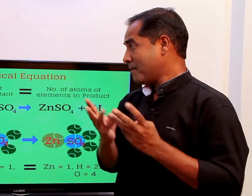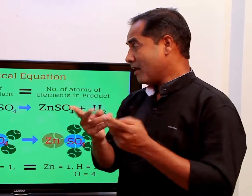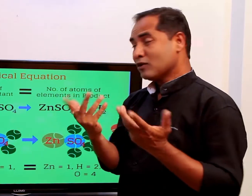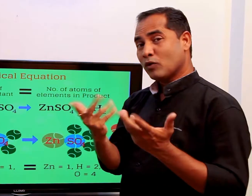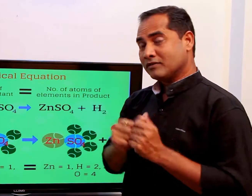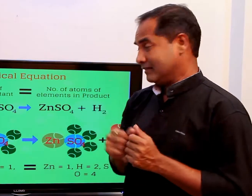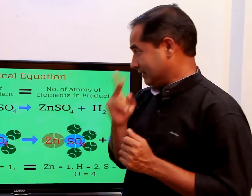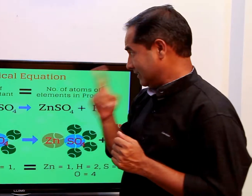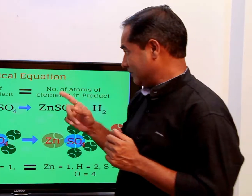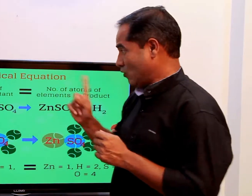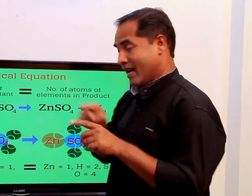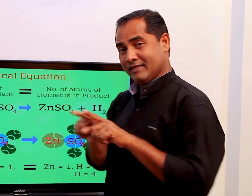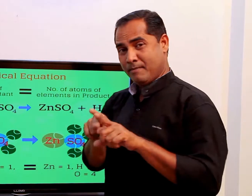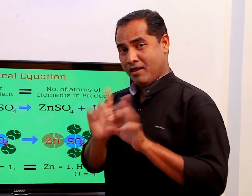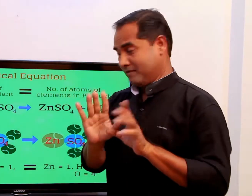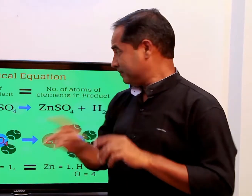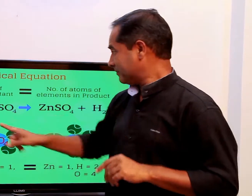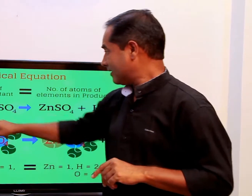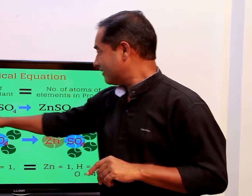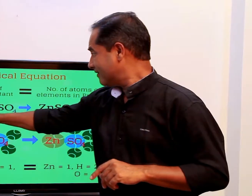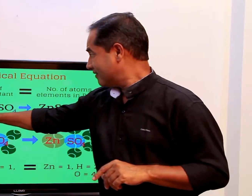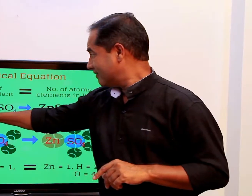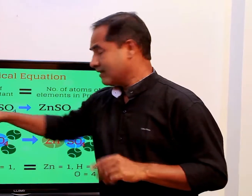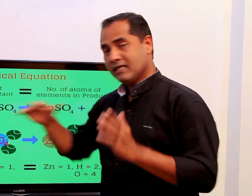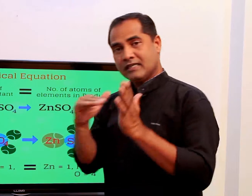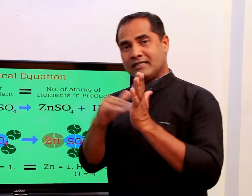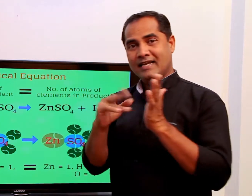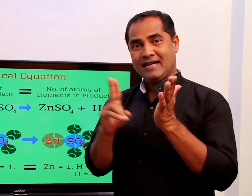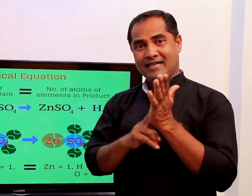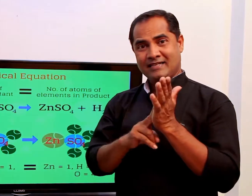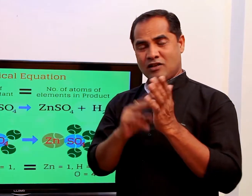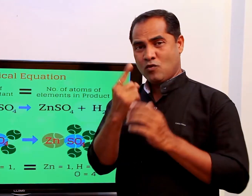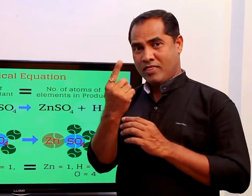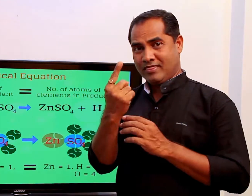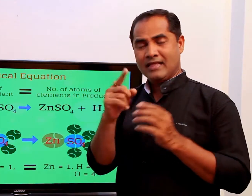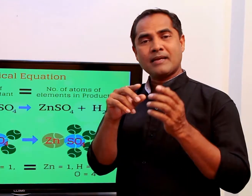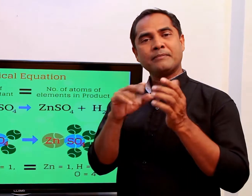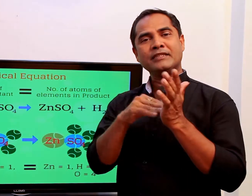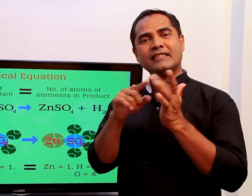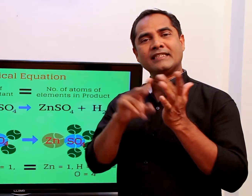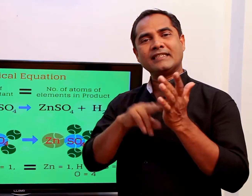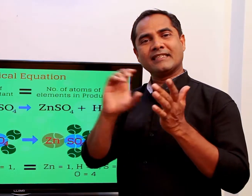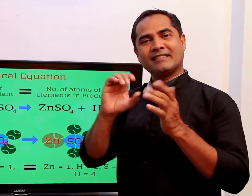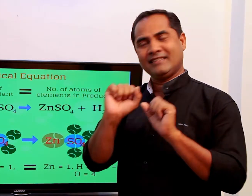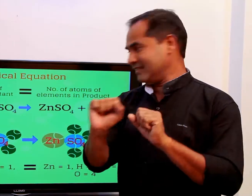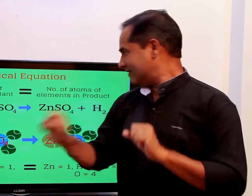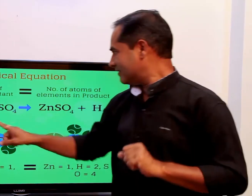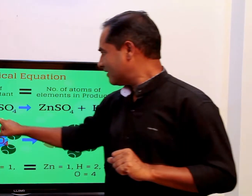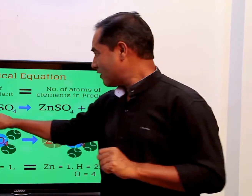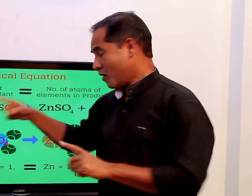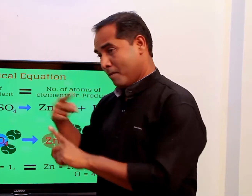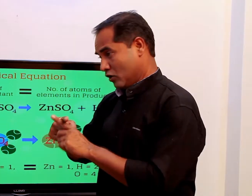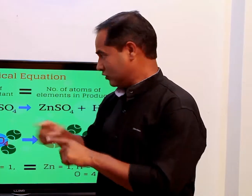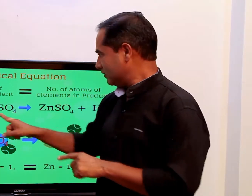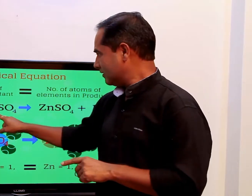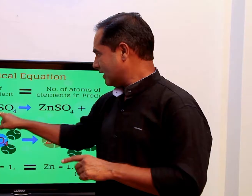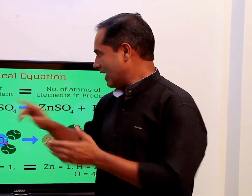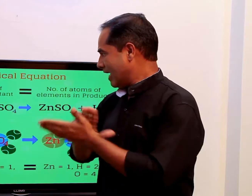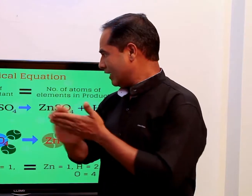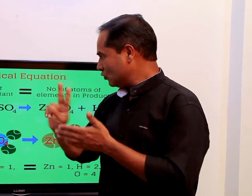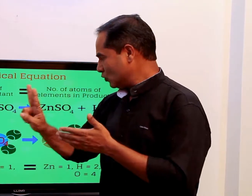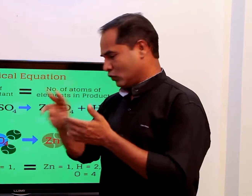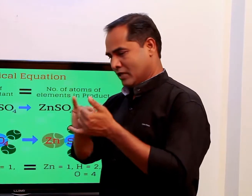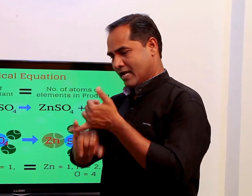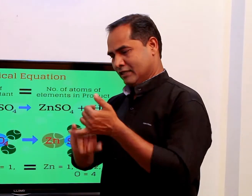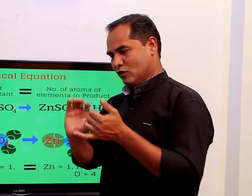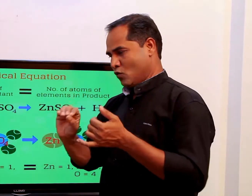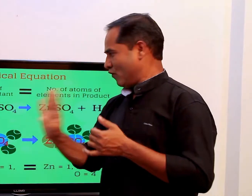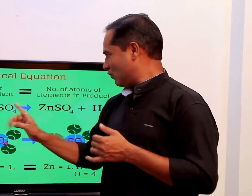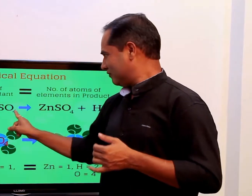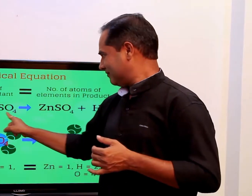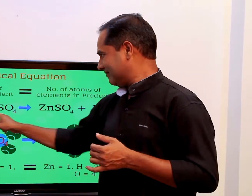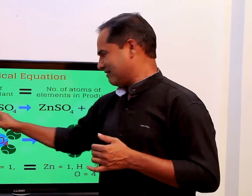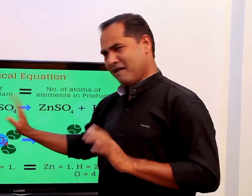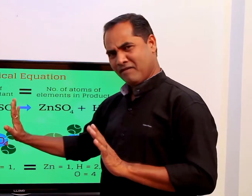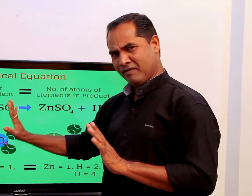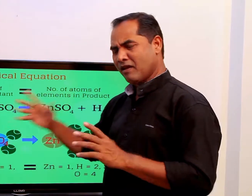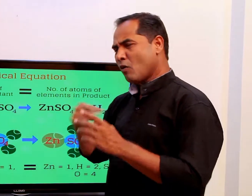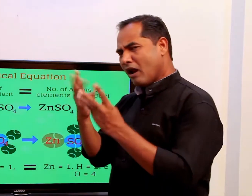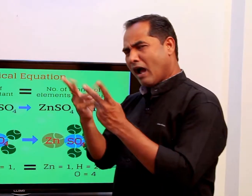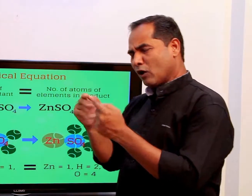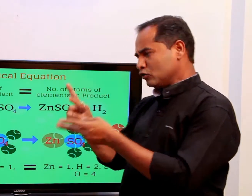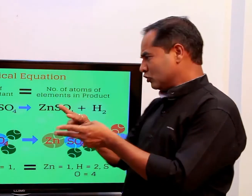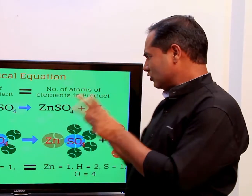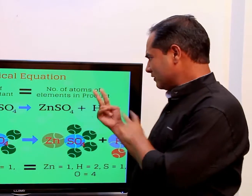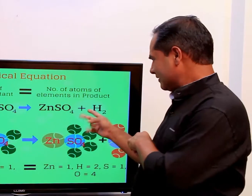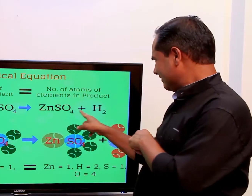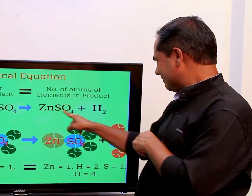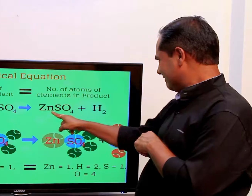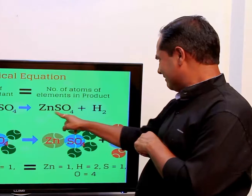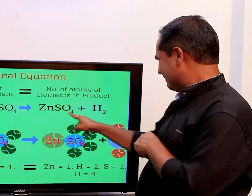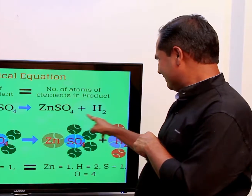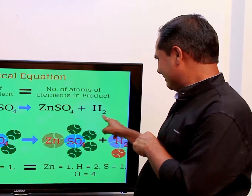the products have to be equal. I'll give an example that zinc, it is H2SO4 or sulfuric acid on the